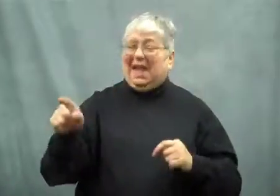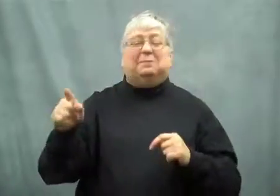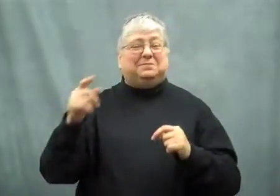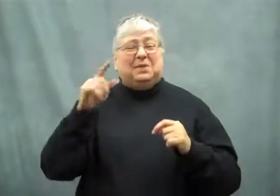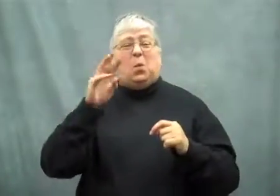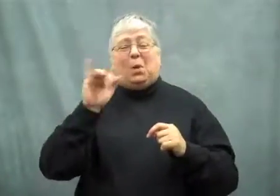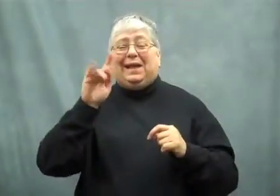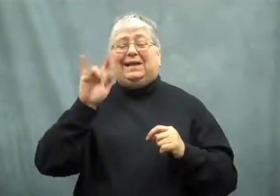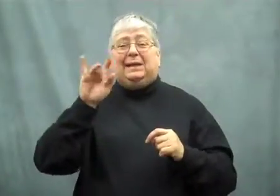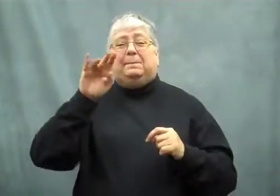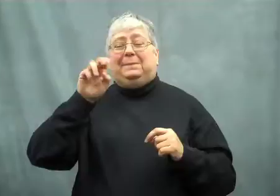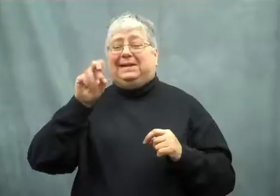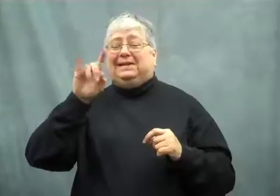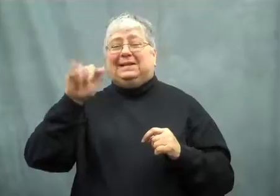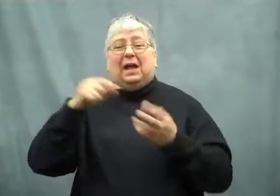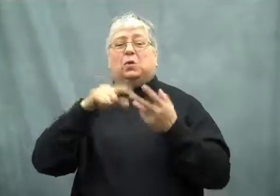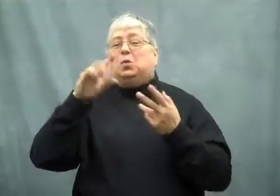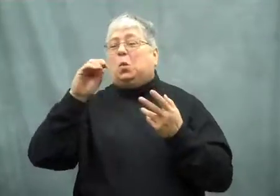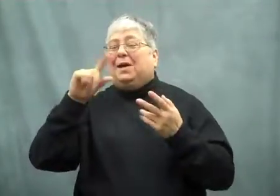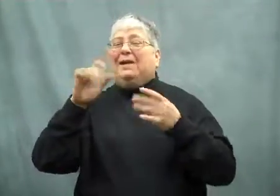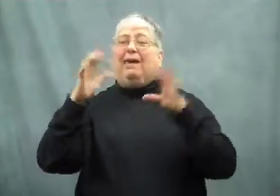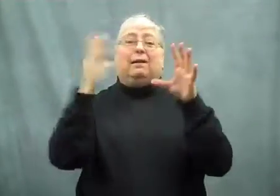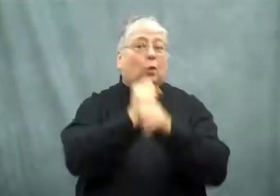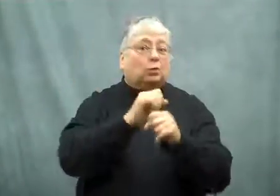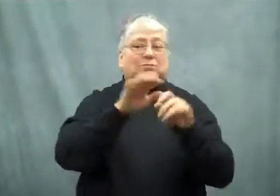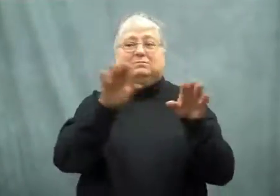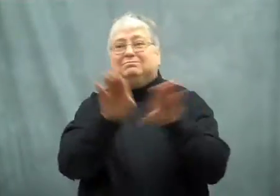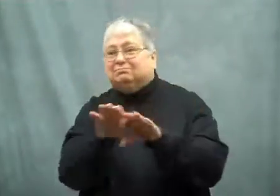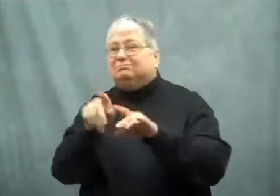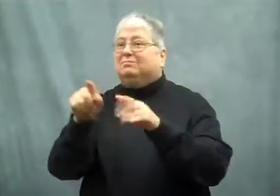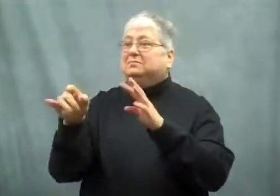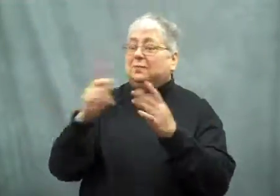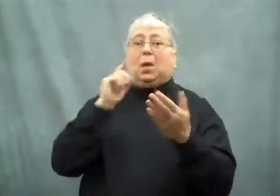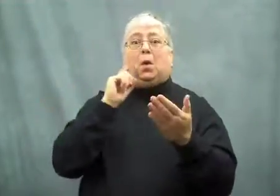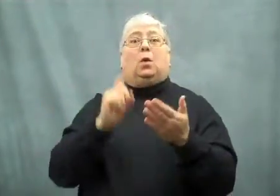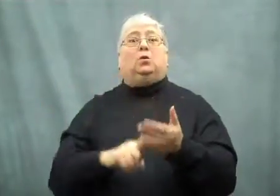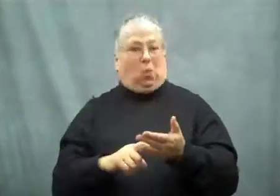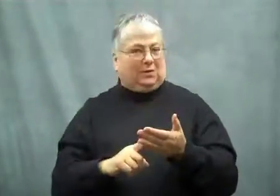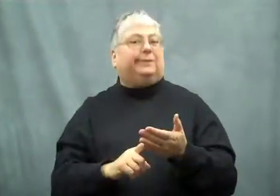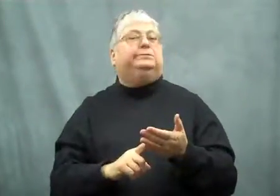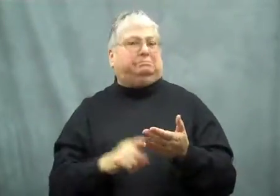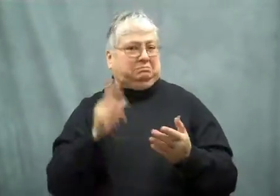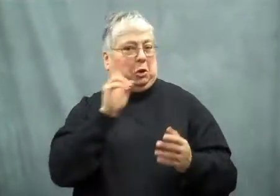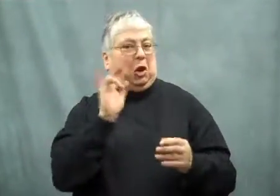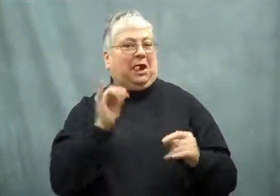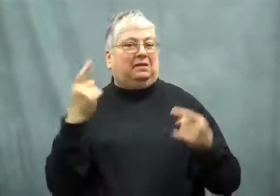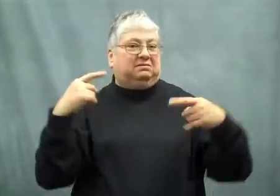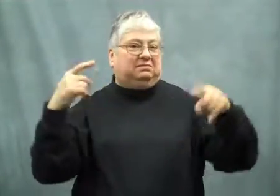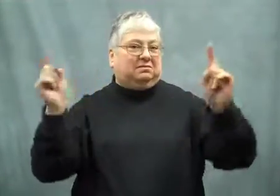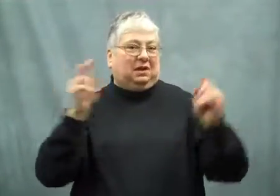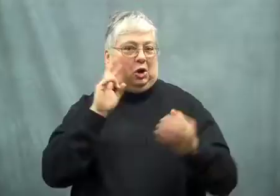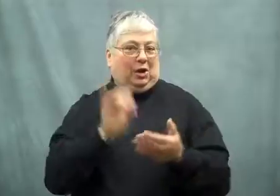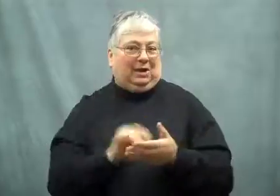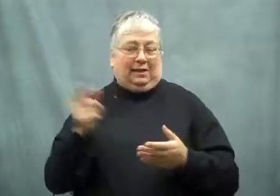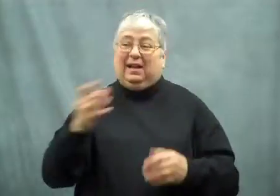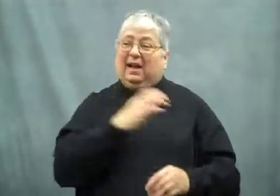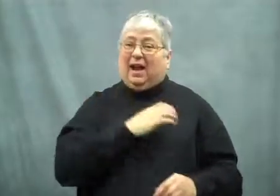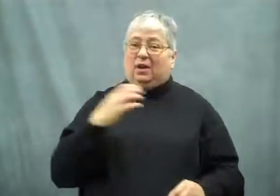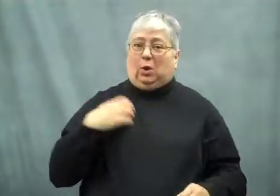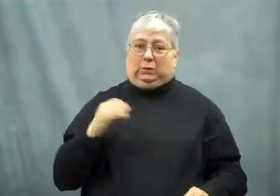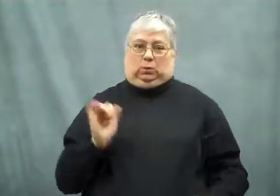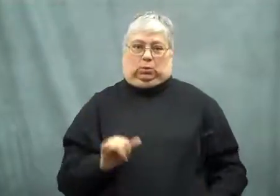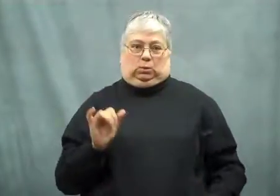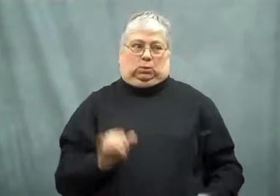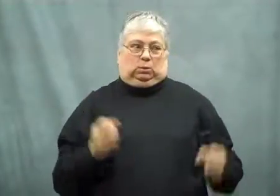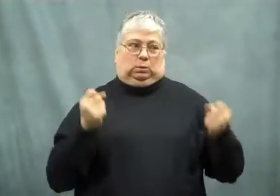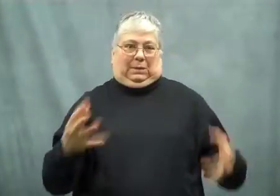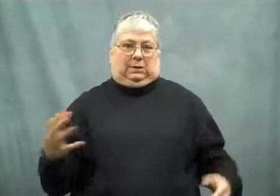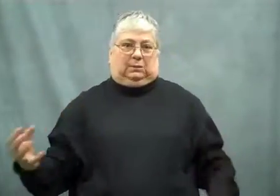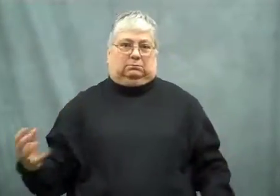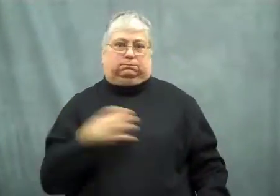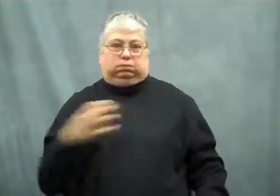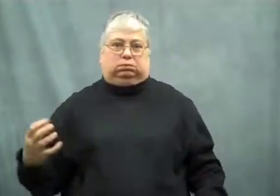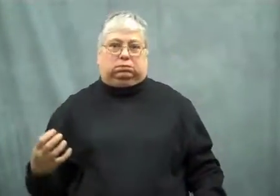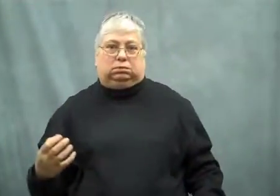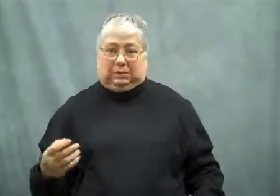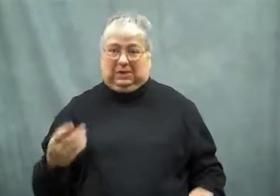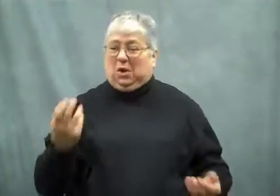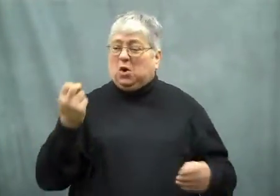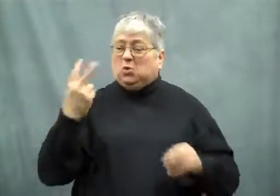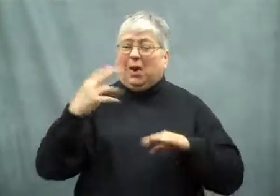Apparently the shutdown strategy of Wikipedia and other sites was successful.